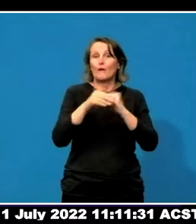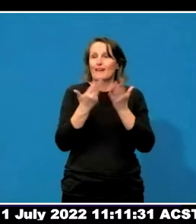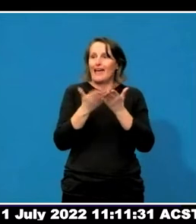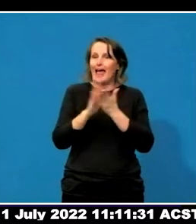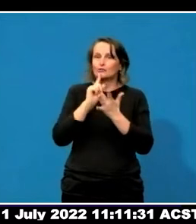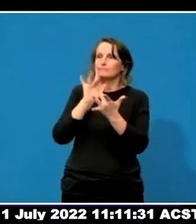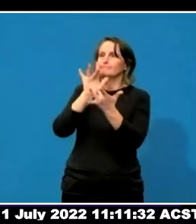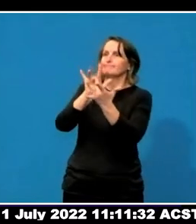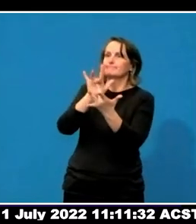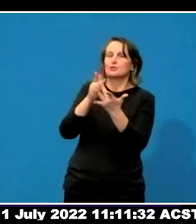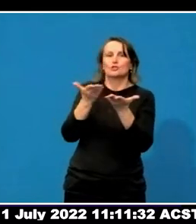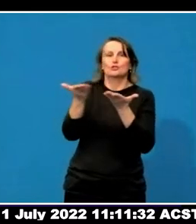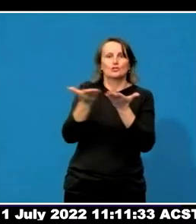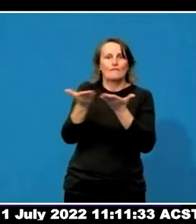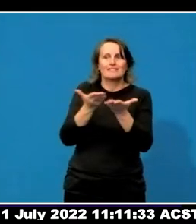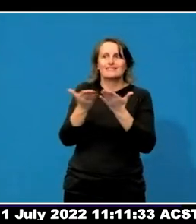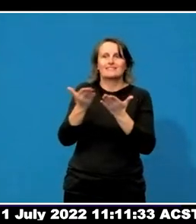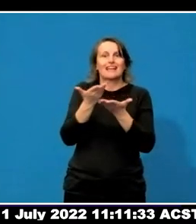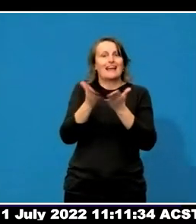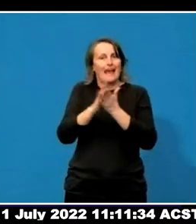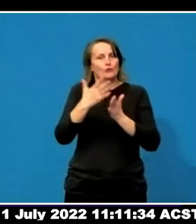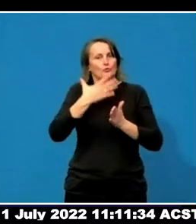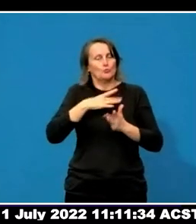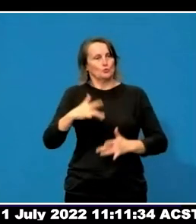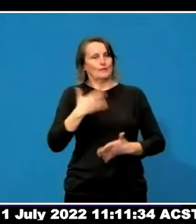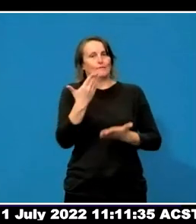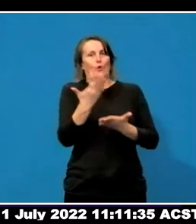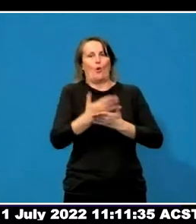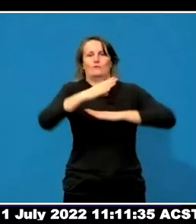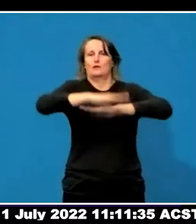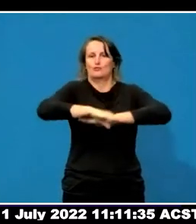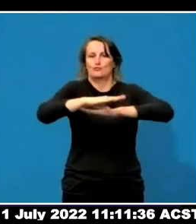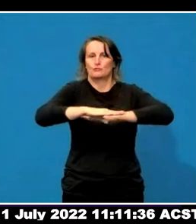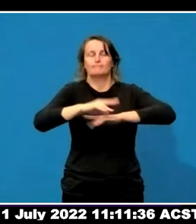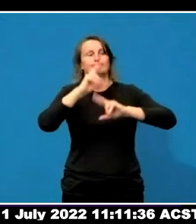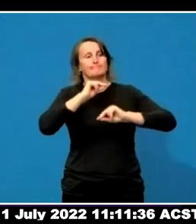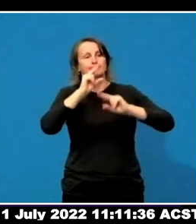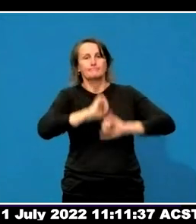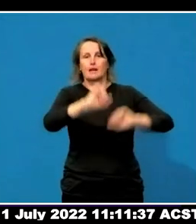importance of being able to live on country, speak language and be amongst family.